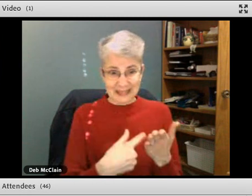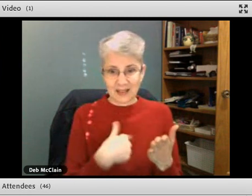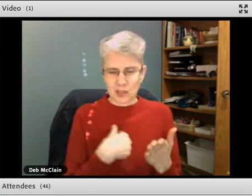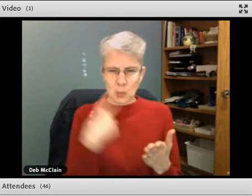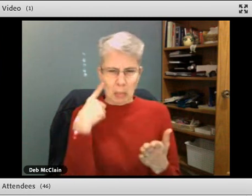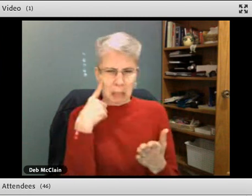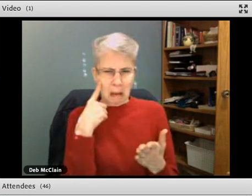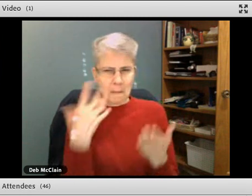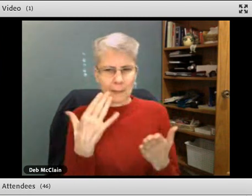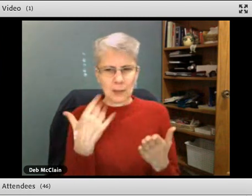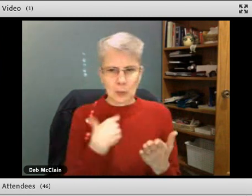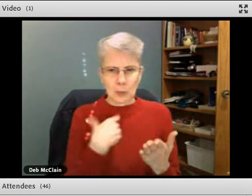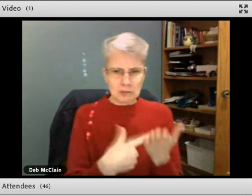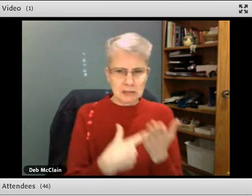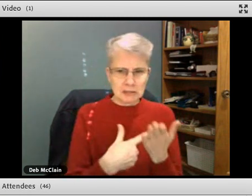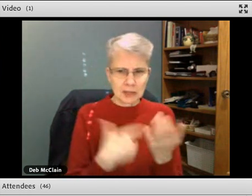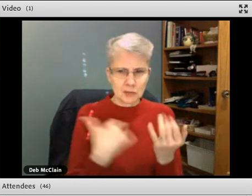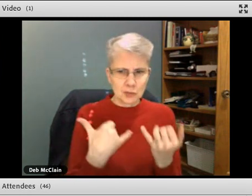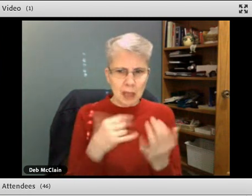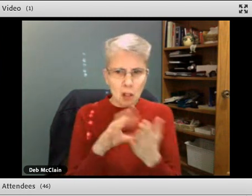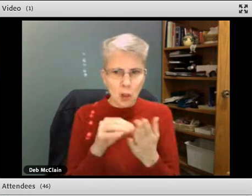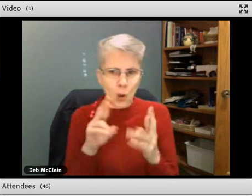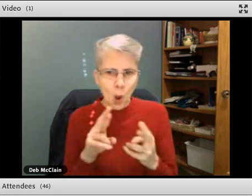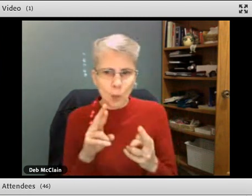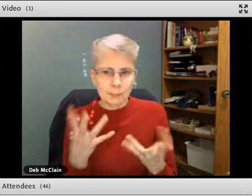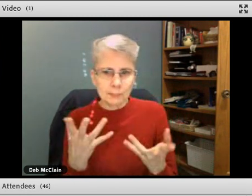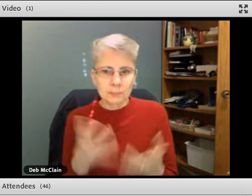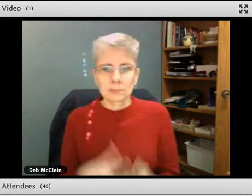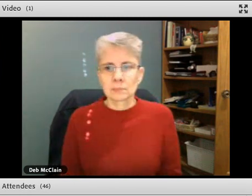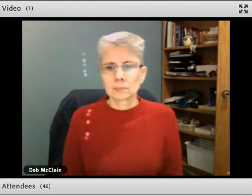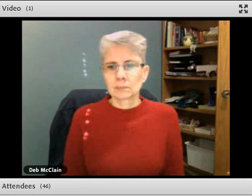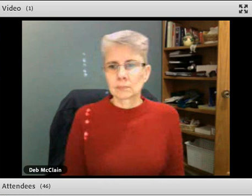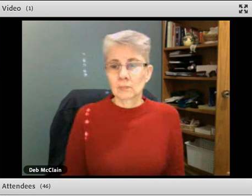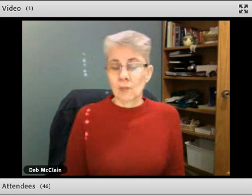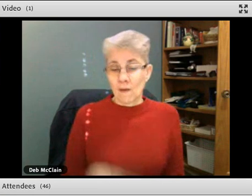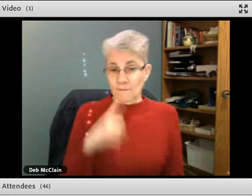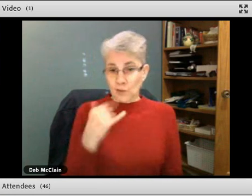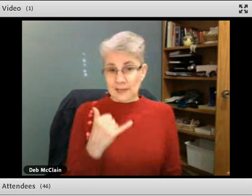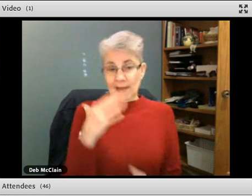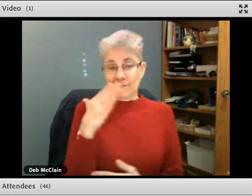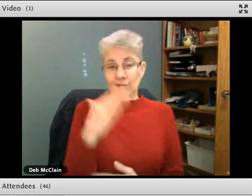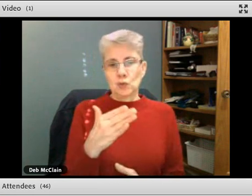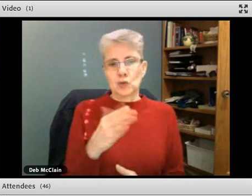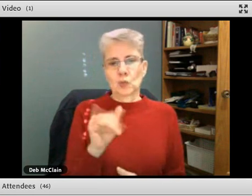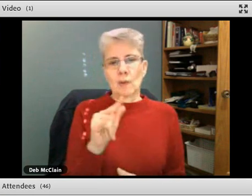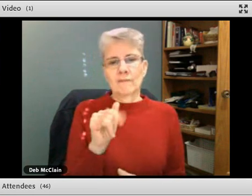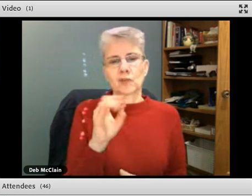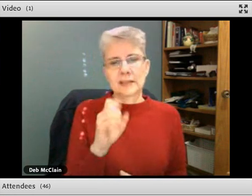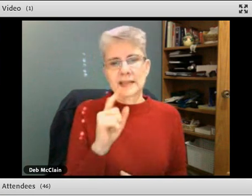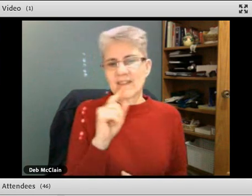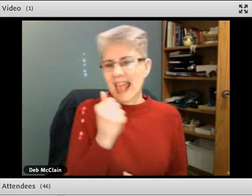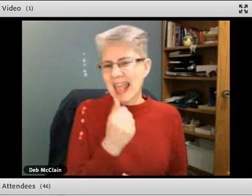Just for today and for future reference, if there's anything that you were hoping we'd delve into that we didn't,